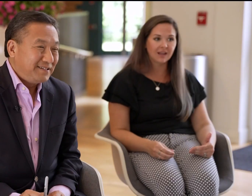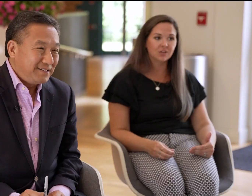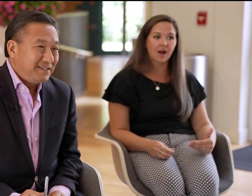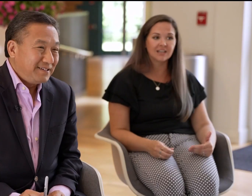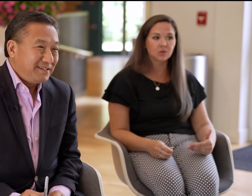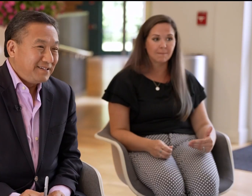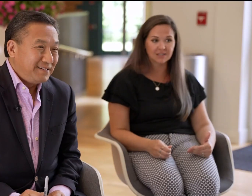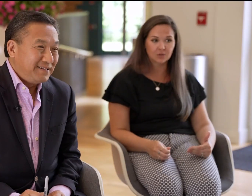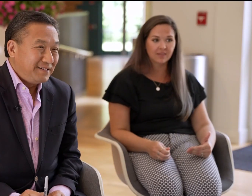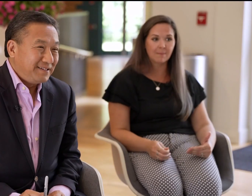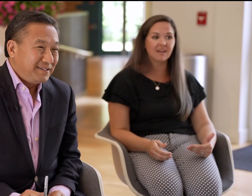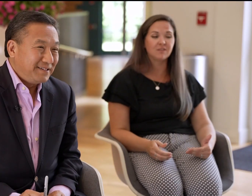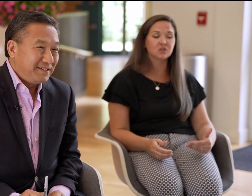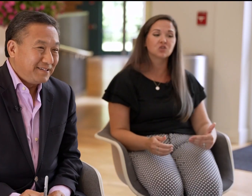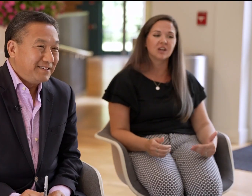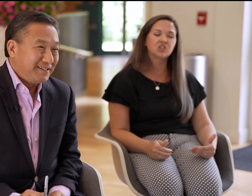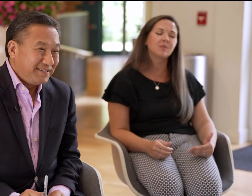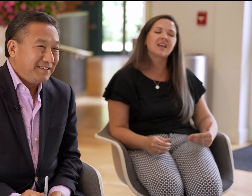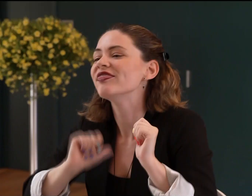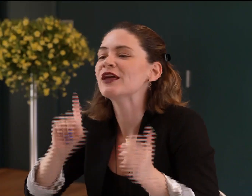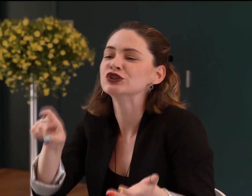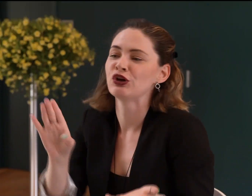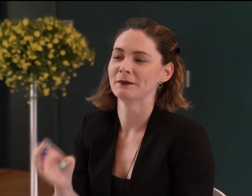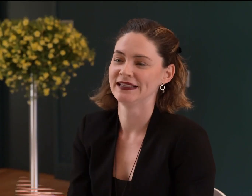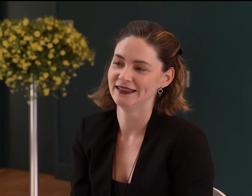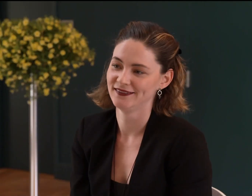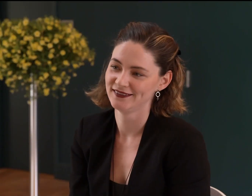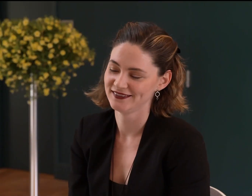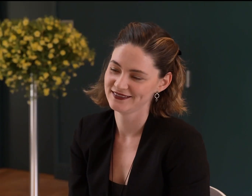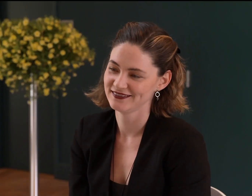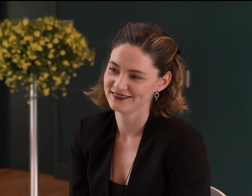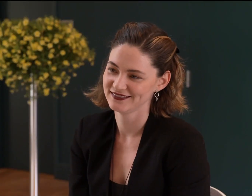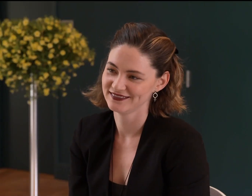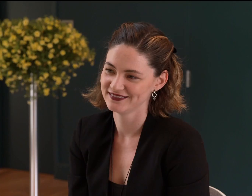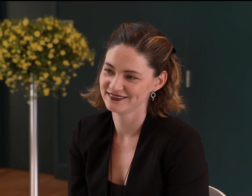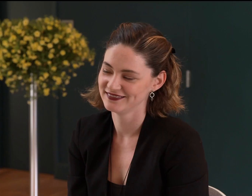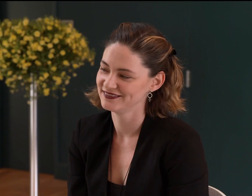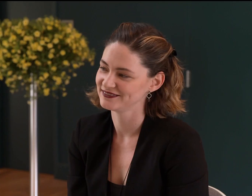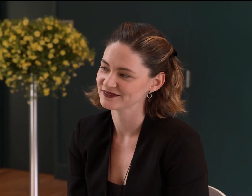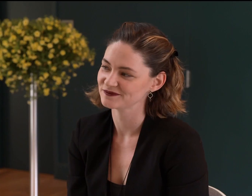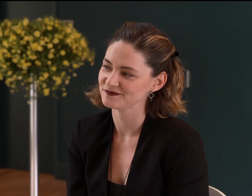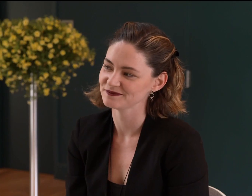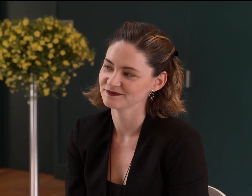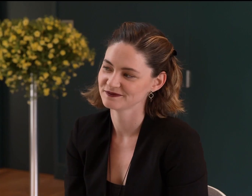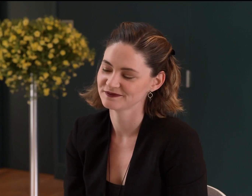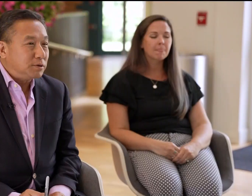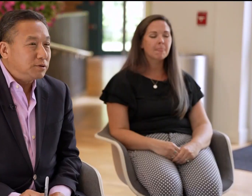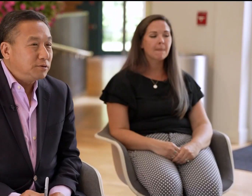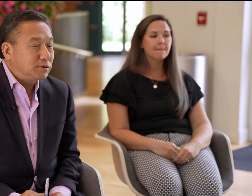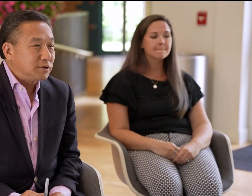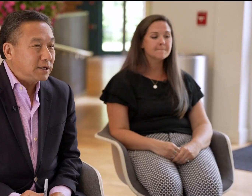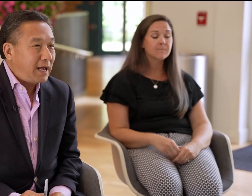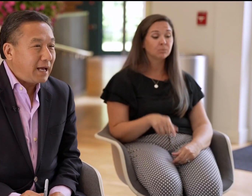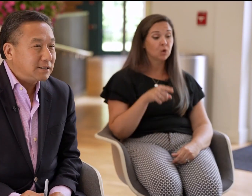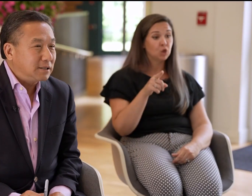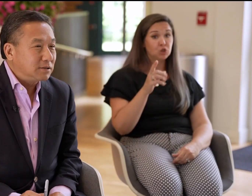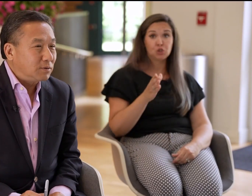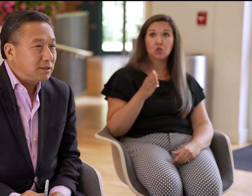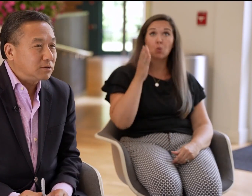Your eyes are a muscle and they may feel stretched. But that's what the experience should be. Do you hope directors, producers and casting directors will take